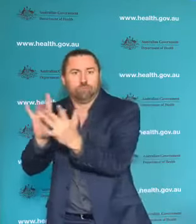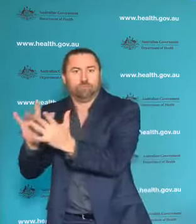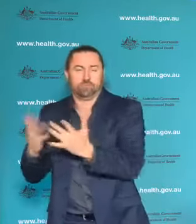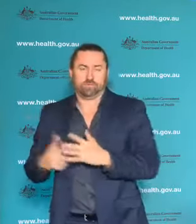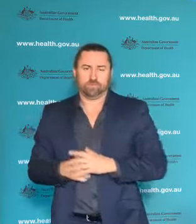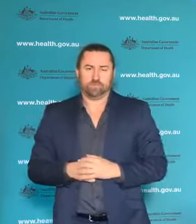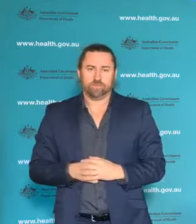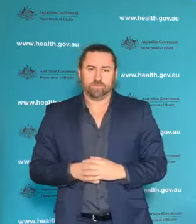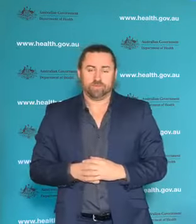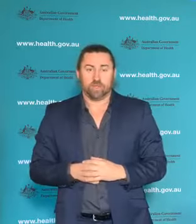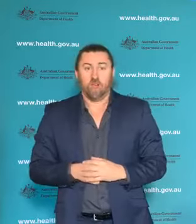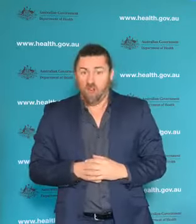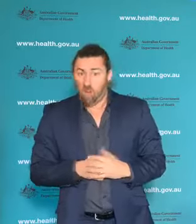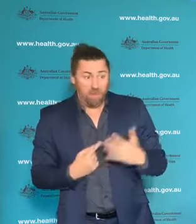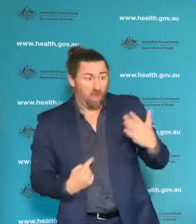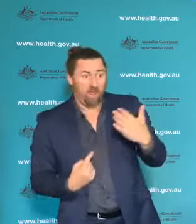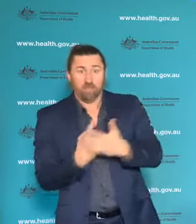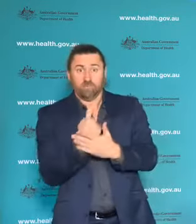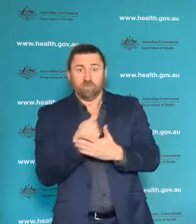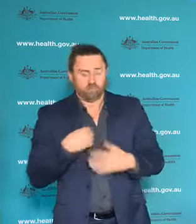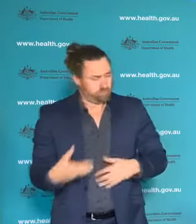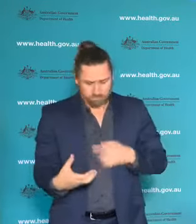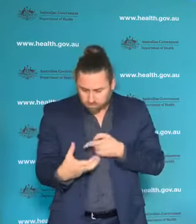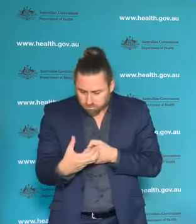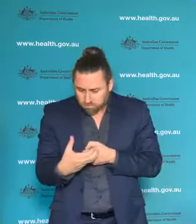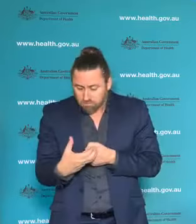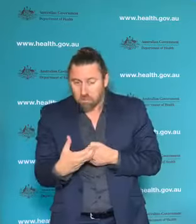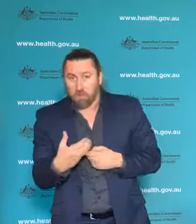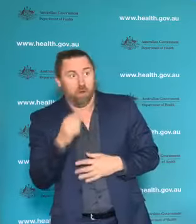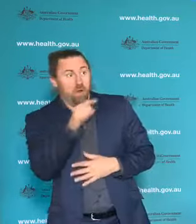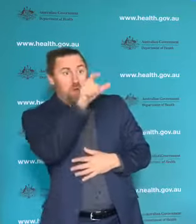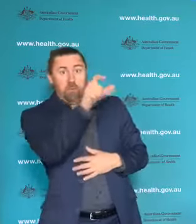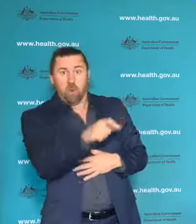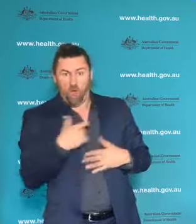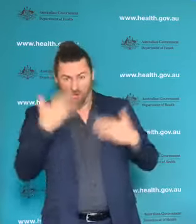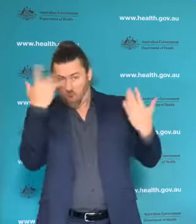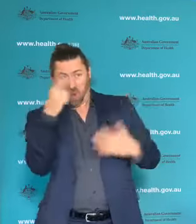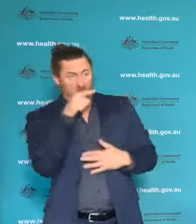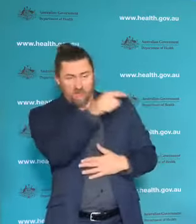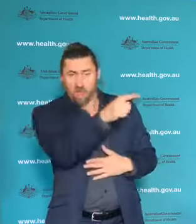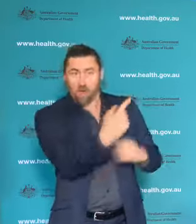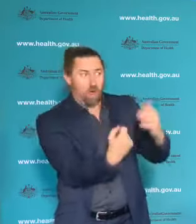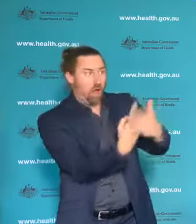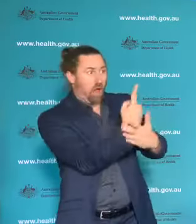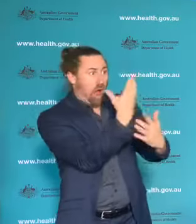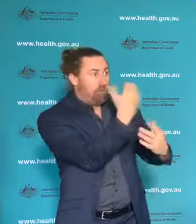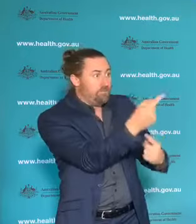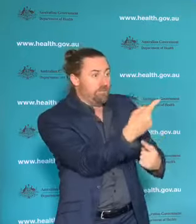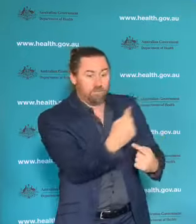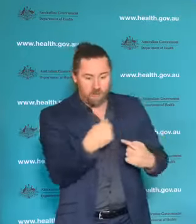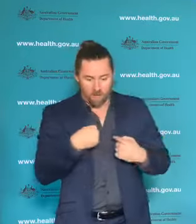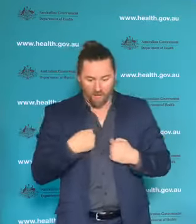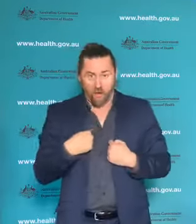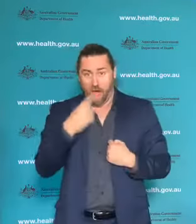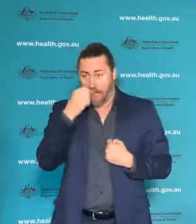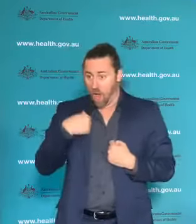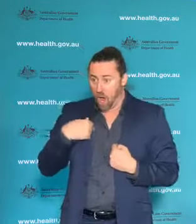you if you are exposed, if you have been exposed to someone with COVID-19 and in doing so will protect the health